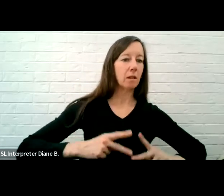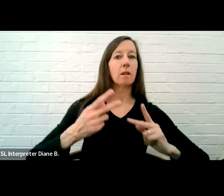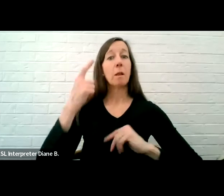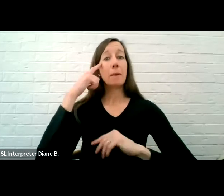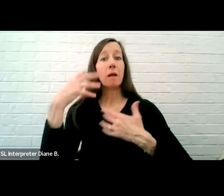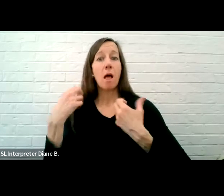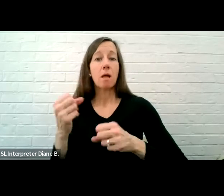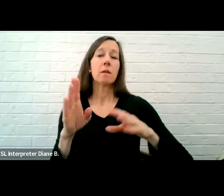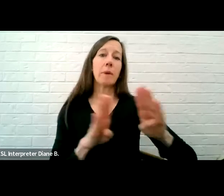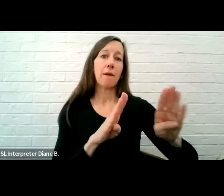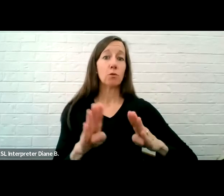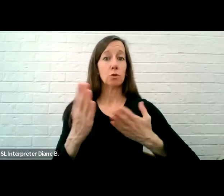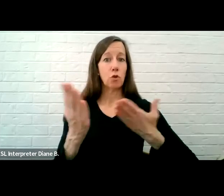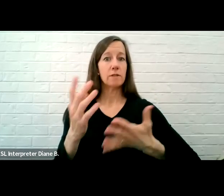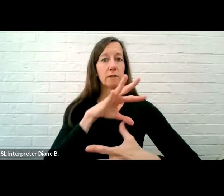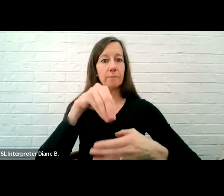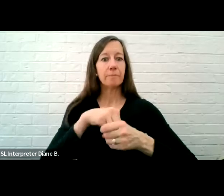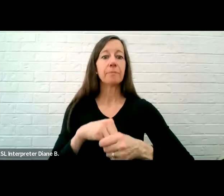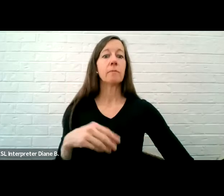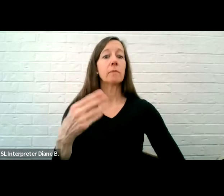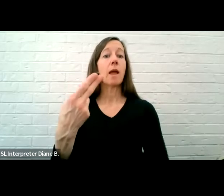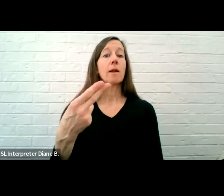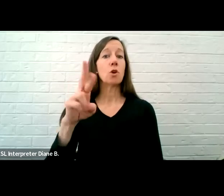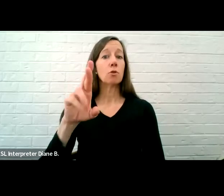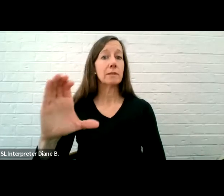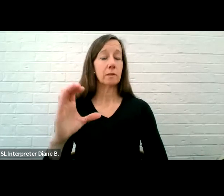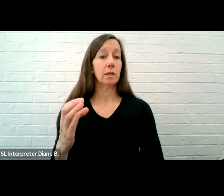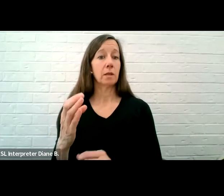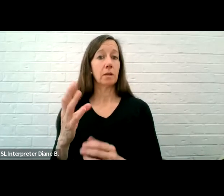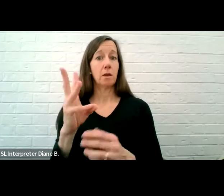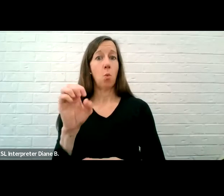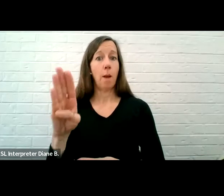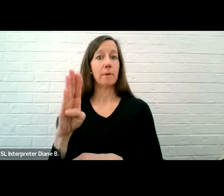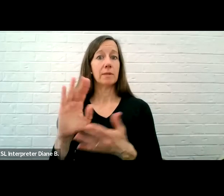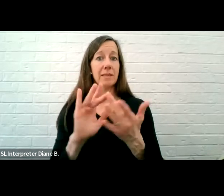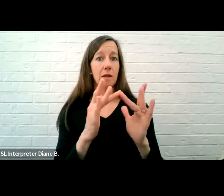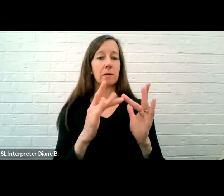the Hsrc website, is a one-stop shop to access Federal technical assistance